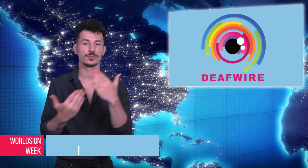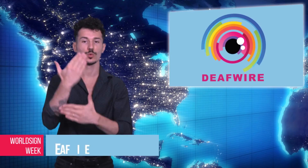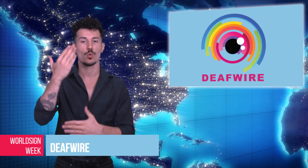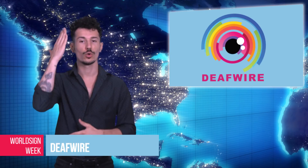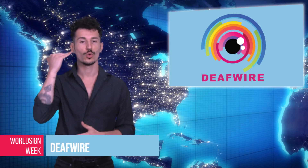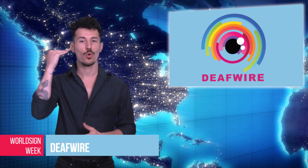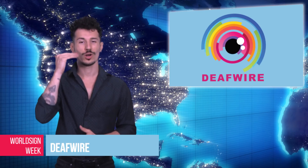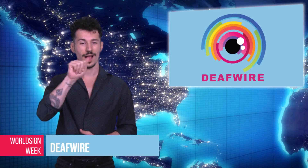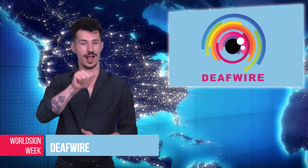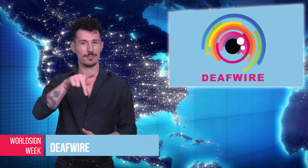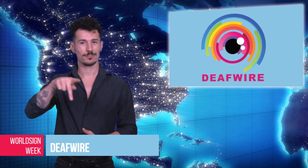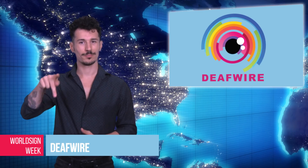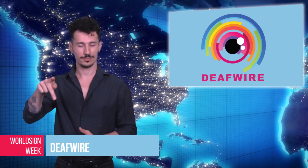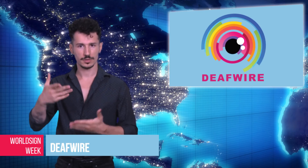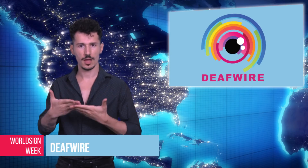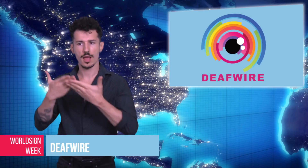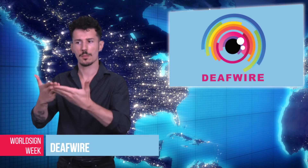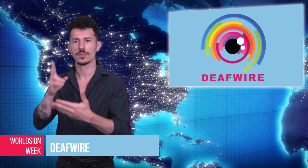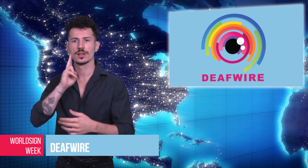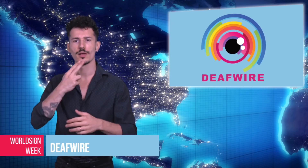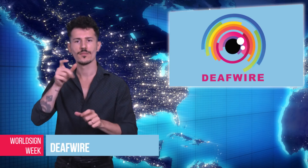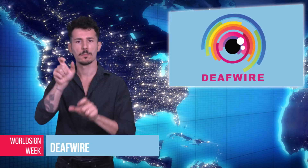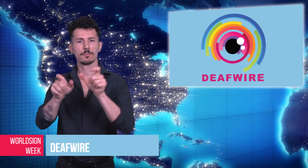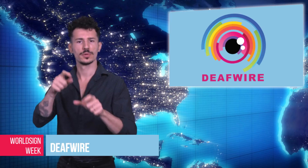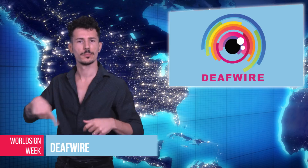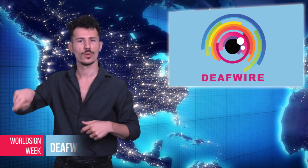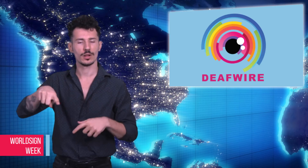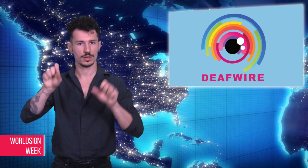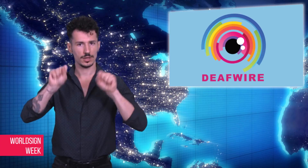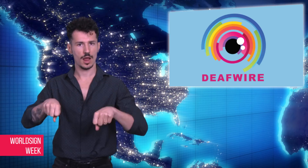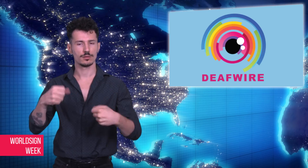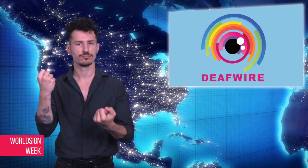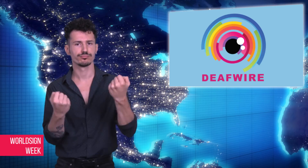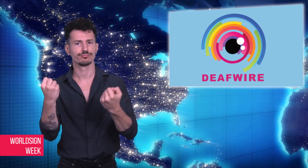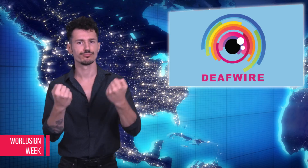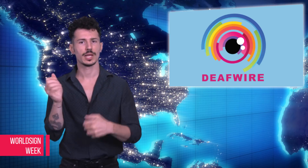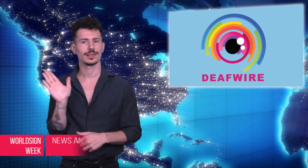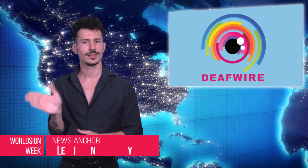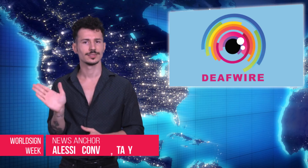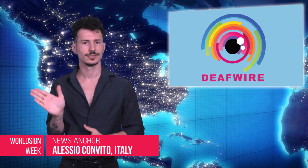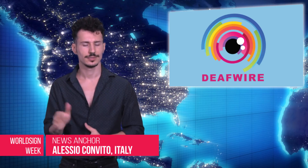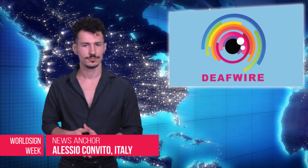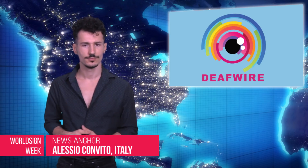Alessio: Korean App for Deaf Taxi Drivers Creates Jobs